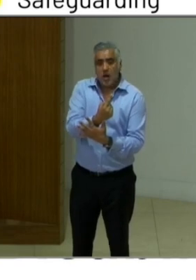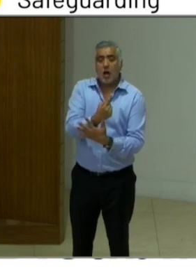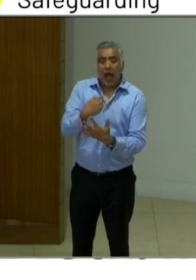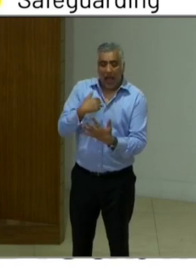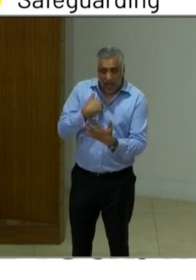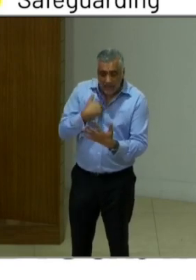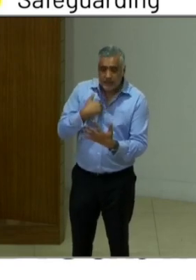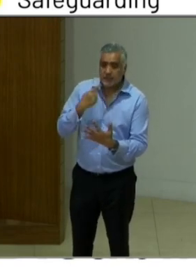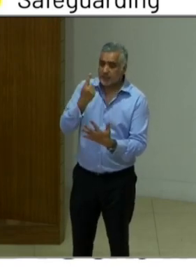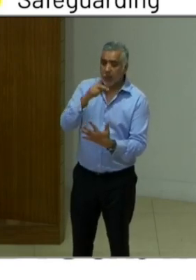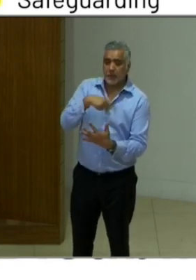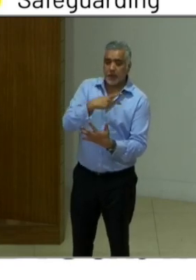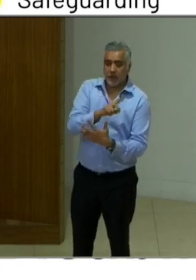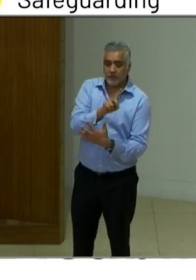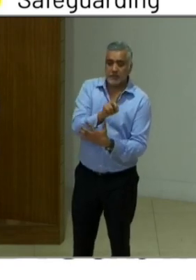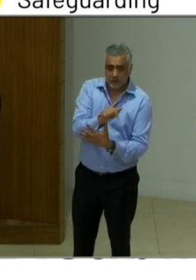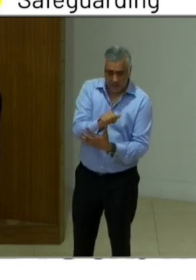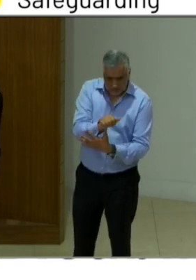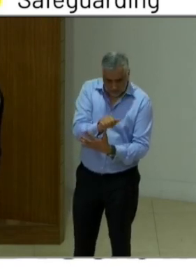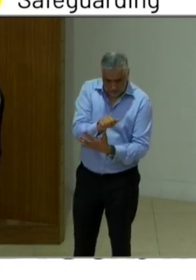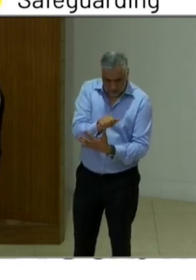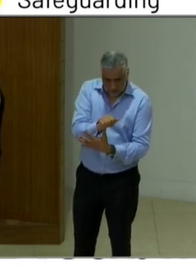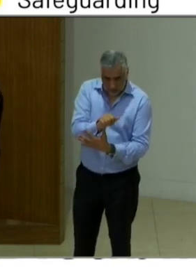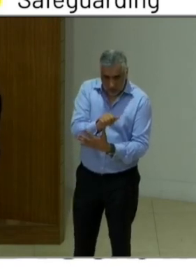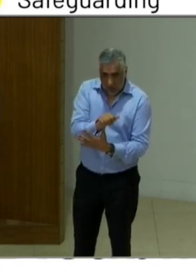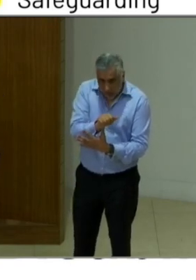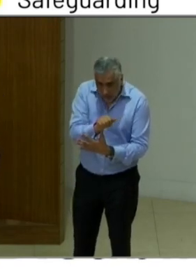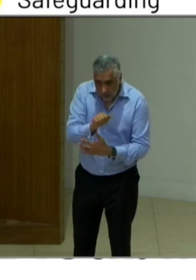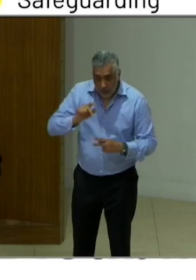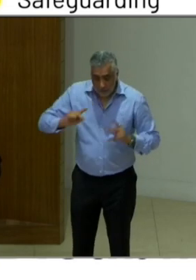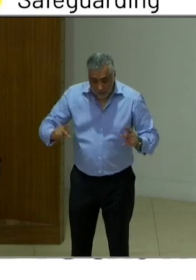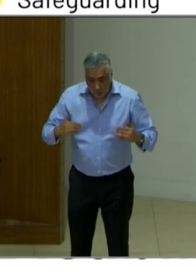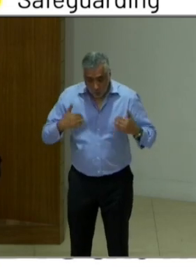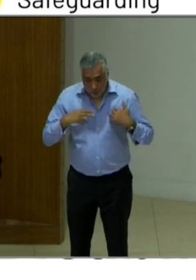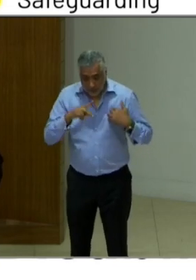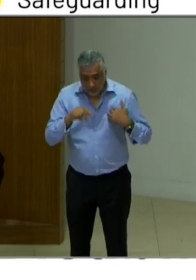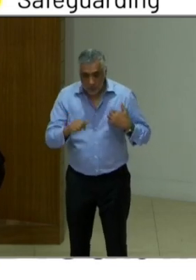with some form of disability and that people with disabilities are more vulnerable